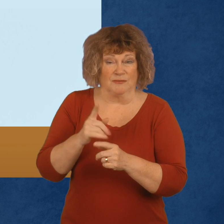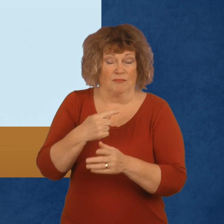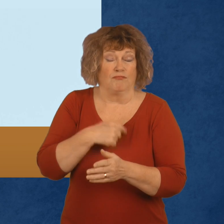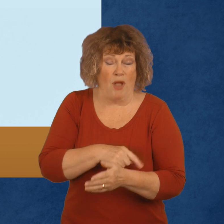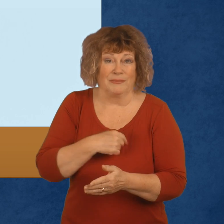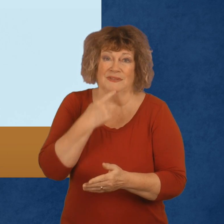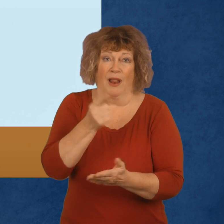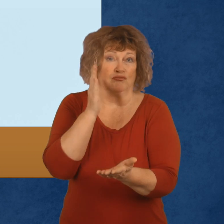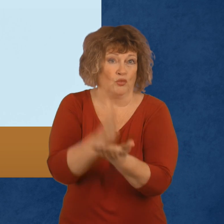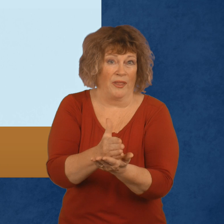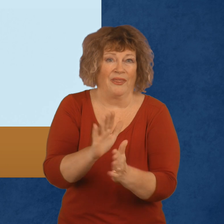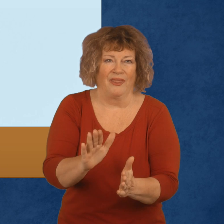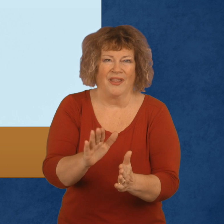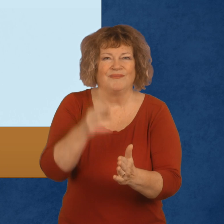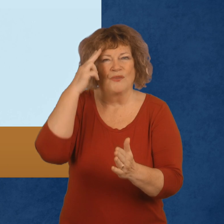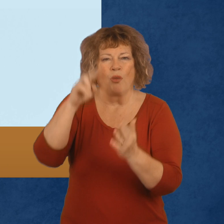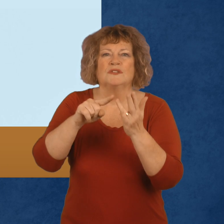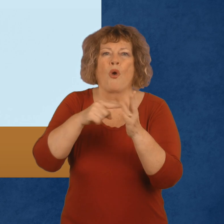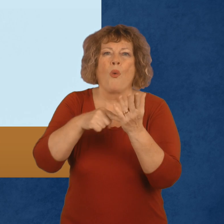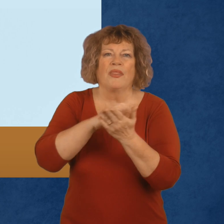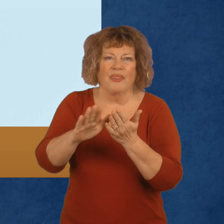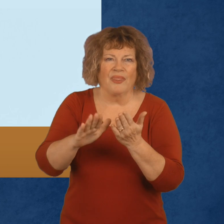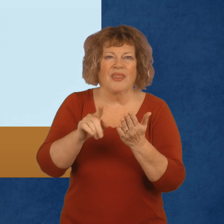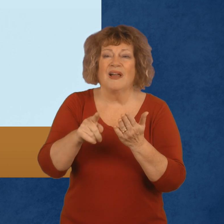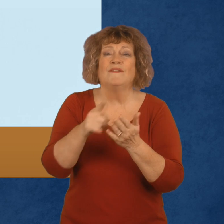Tribunal staff will tell you what you need to do and say.